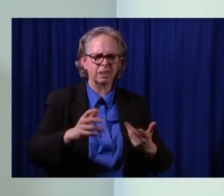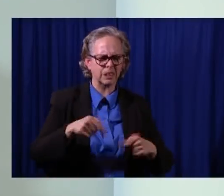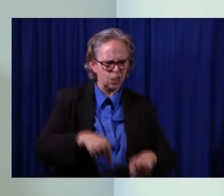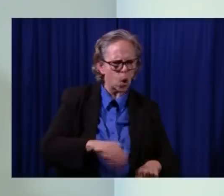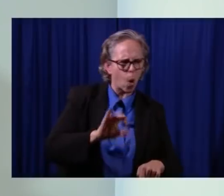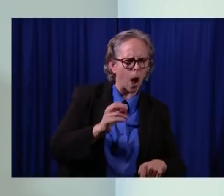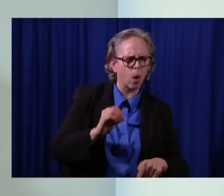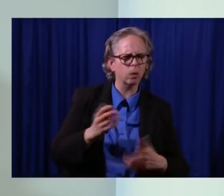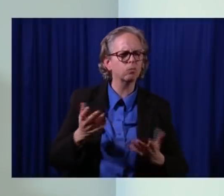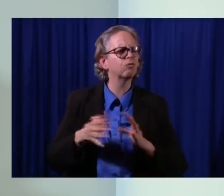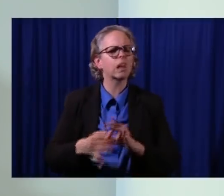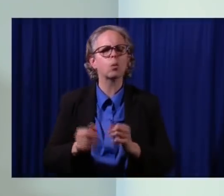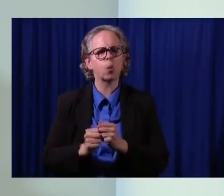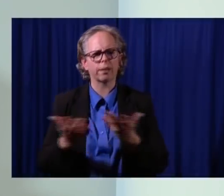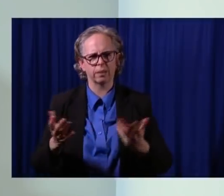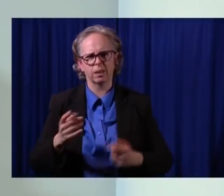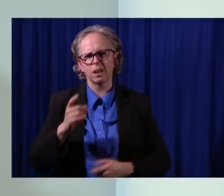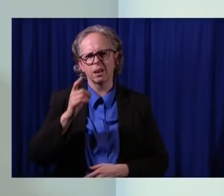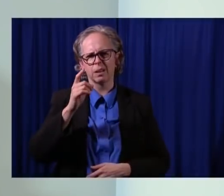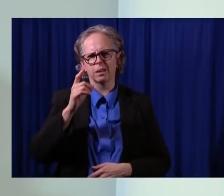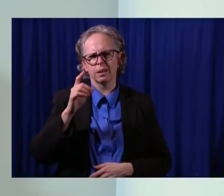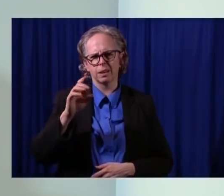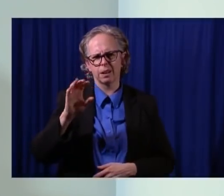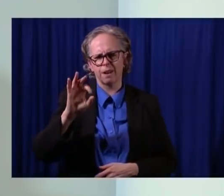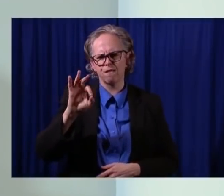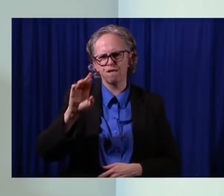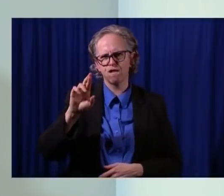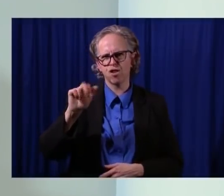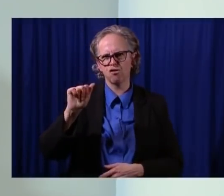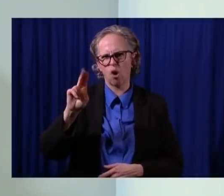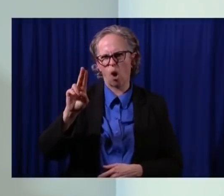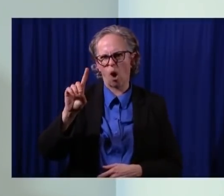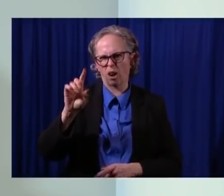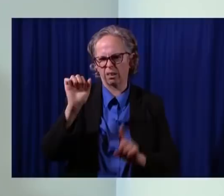AFTERNOON.